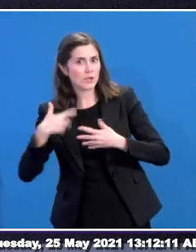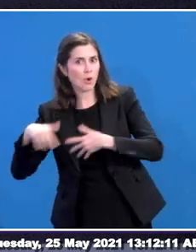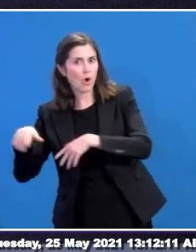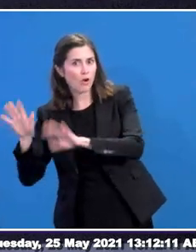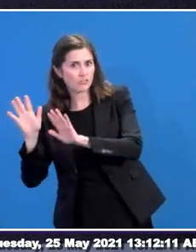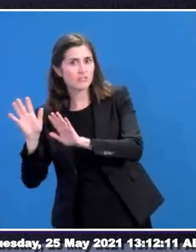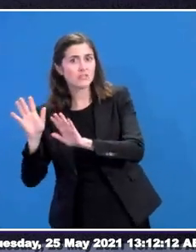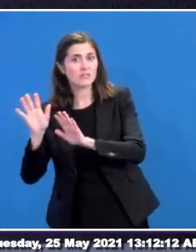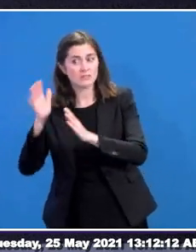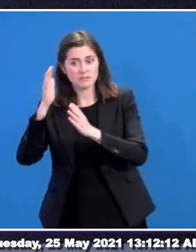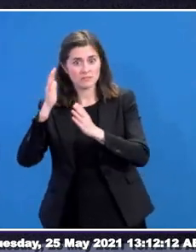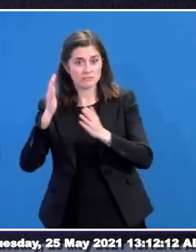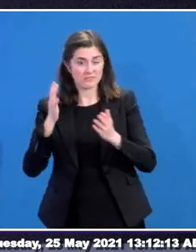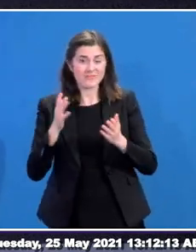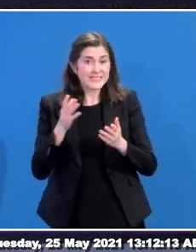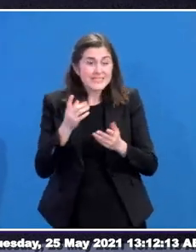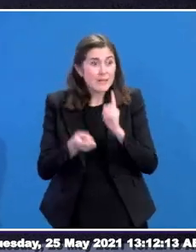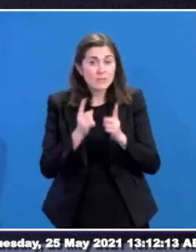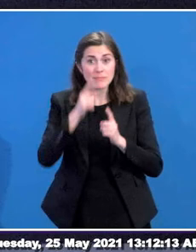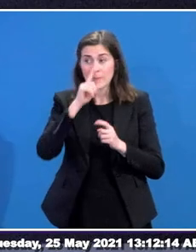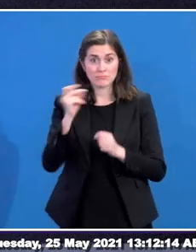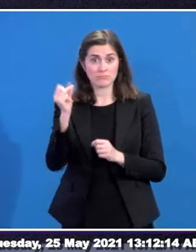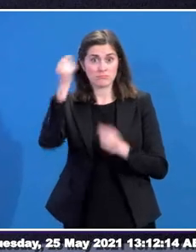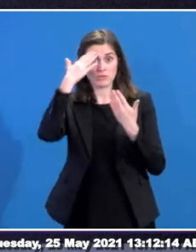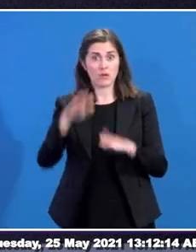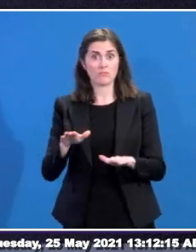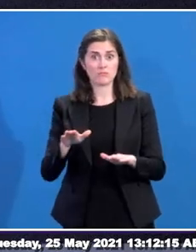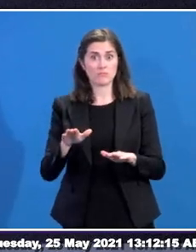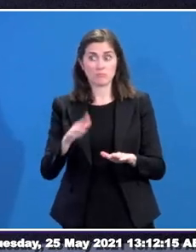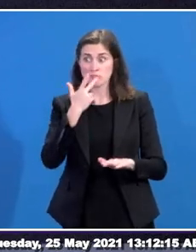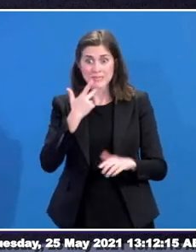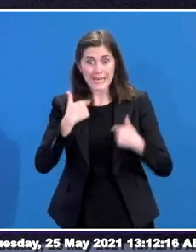over, like, died in the last few weeks.